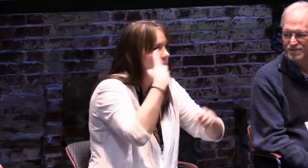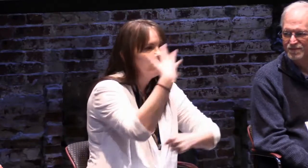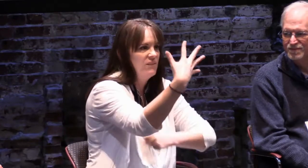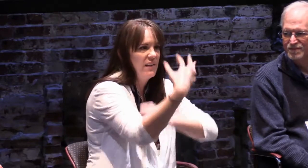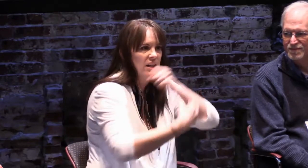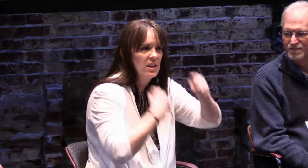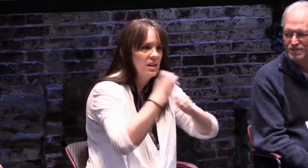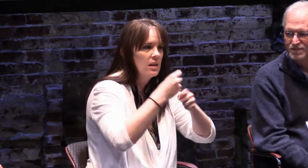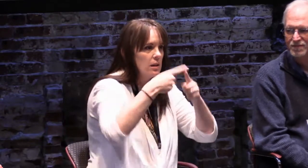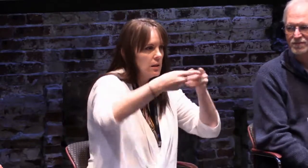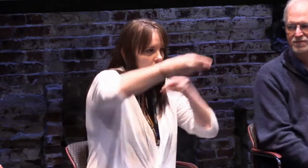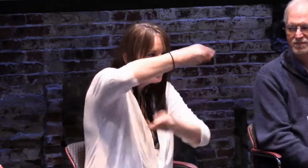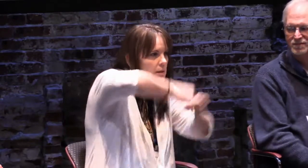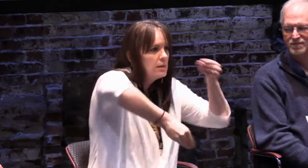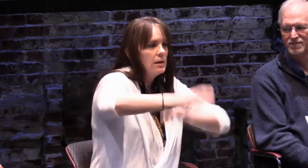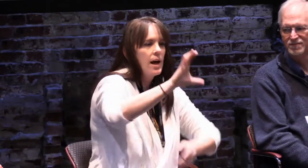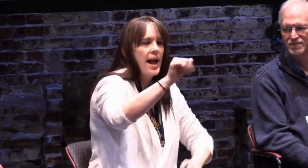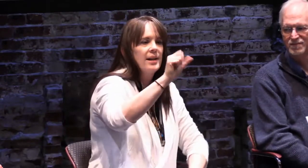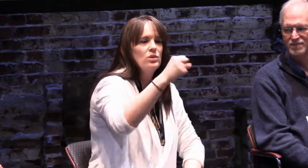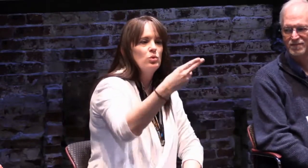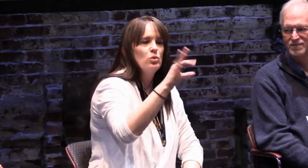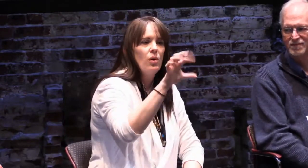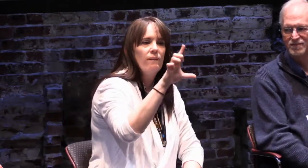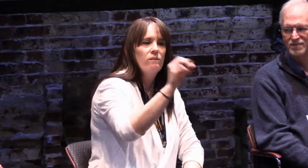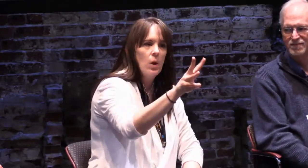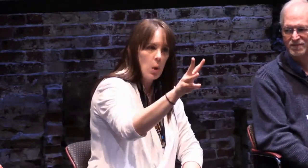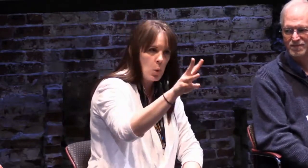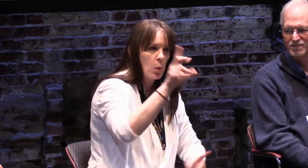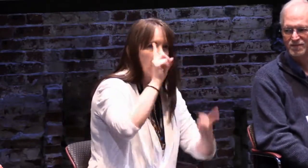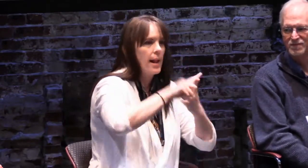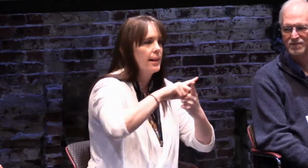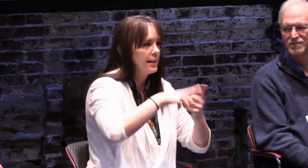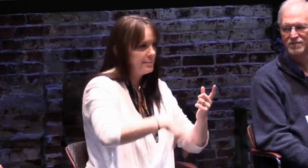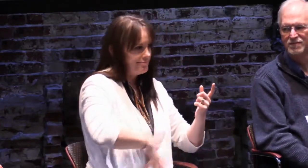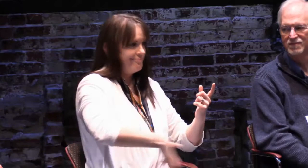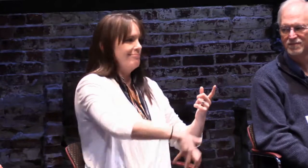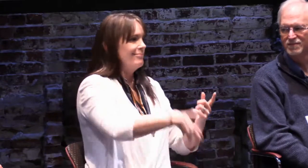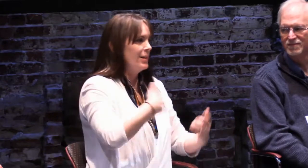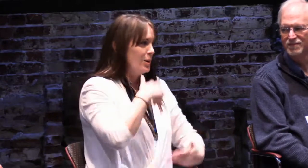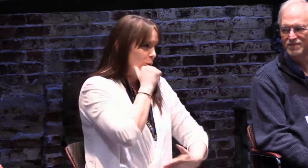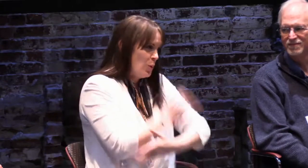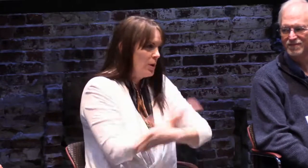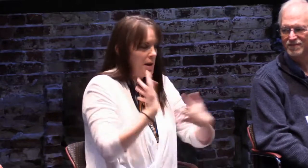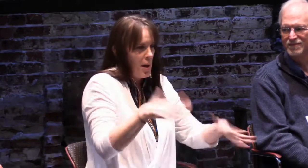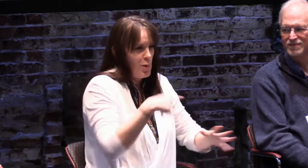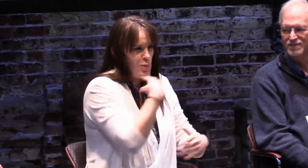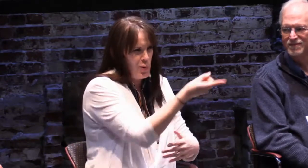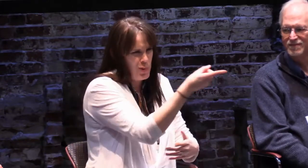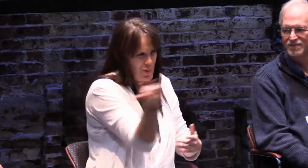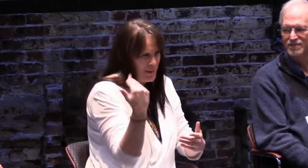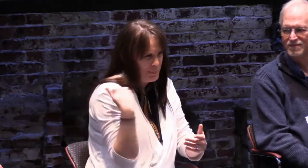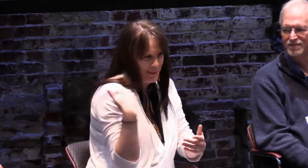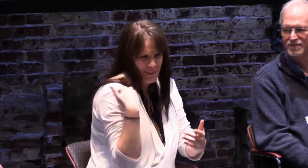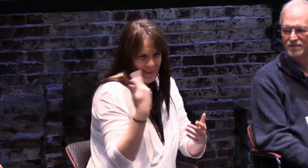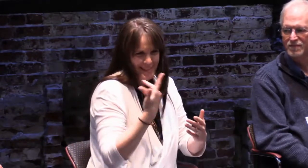All the proof of my labor has been in that space. That's where my cash flow is. That's when resources are,